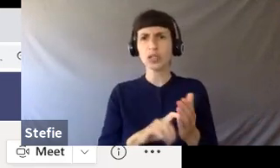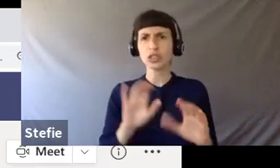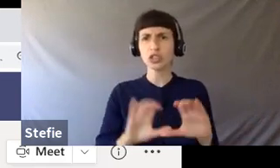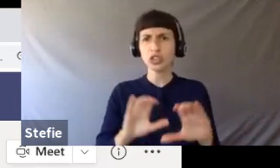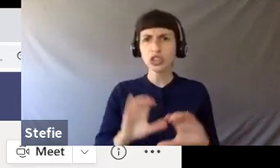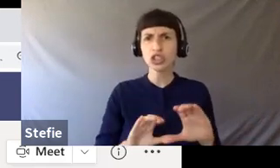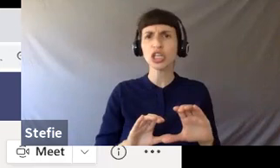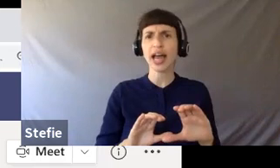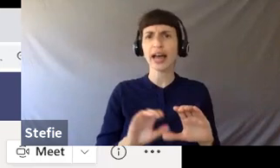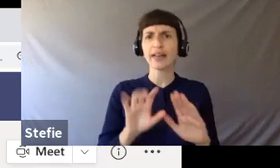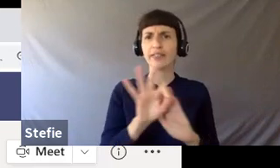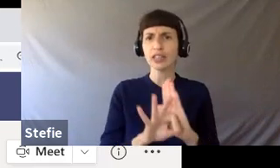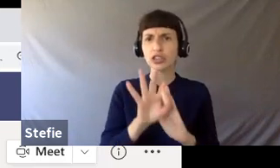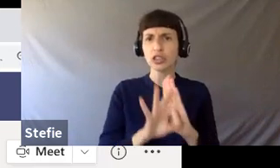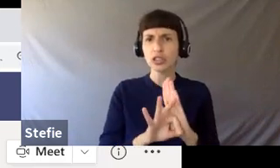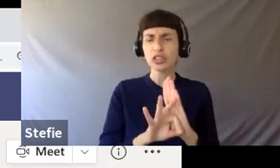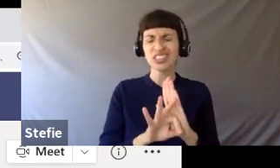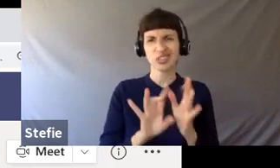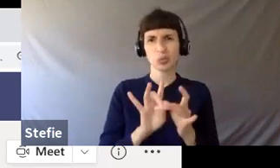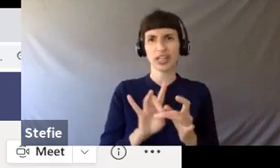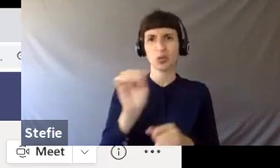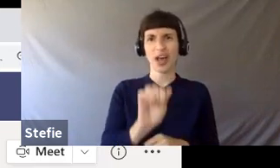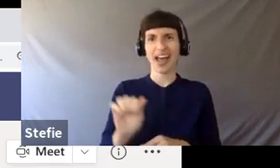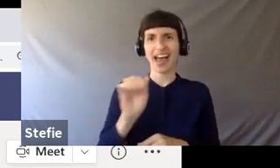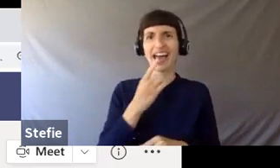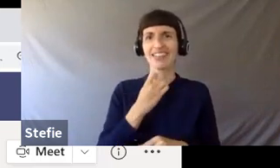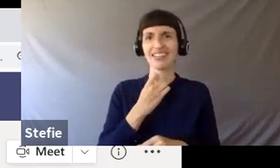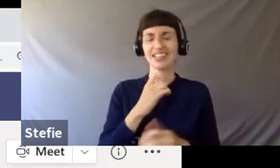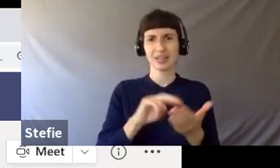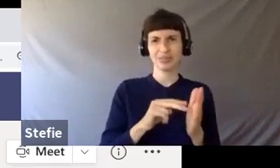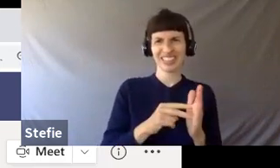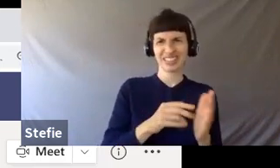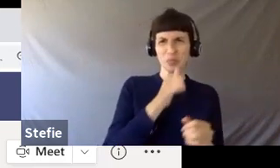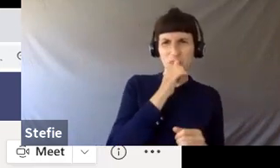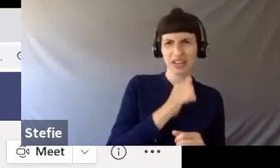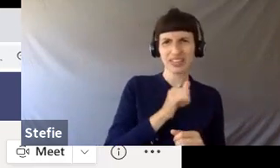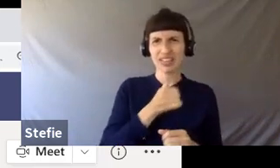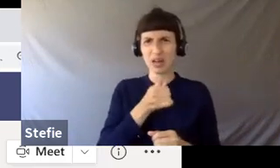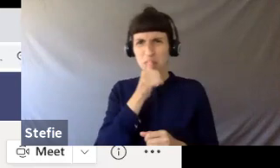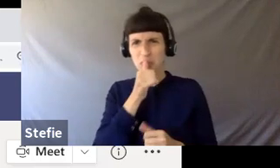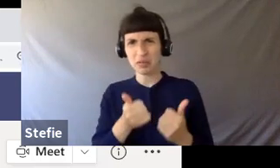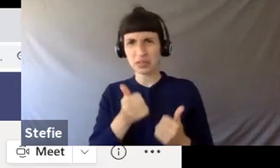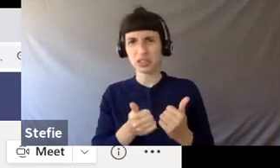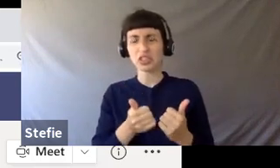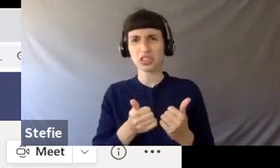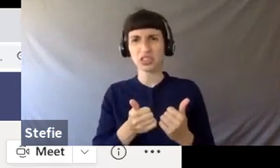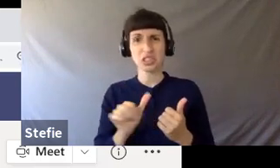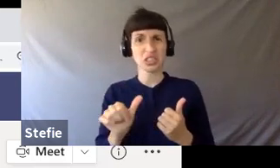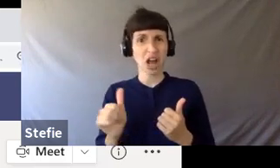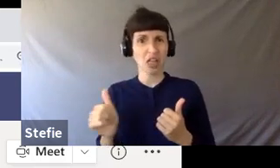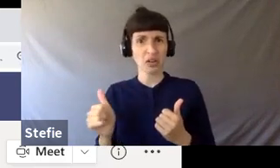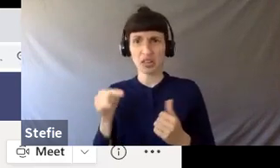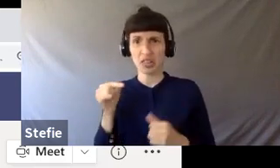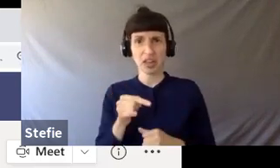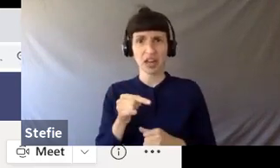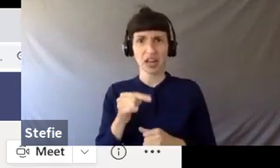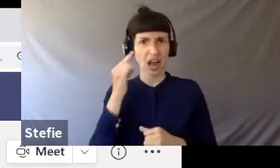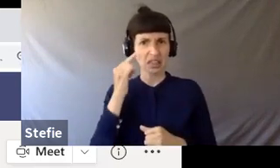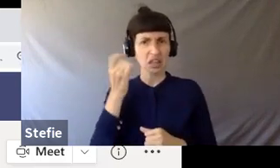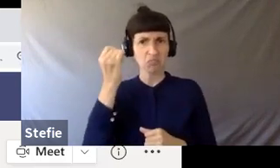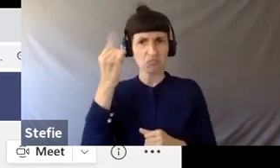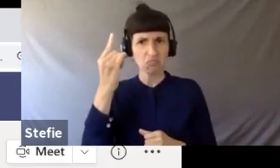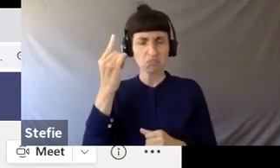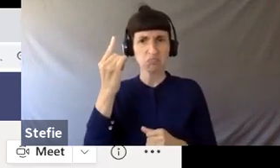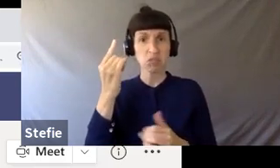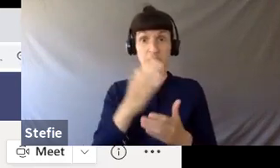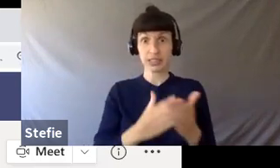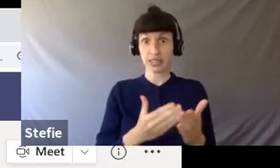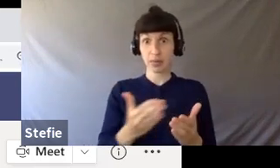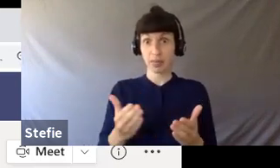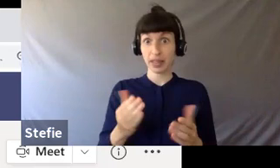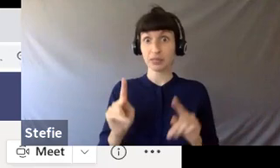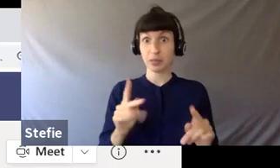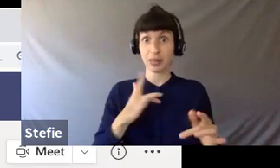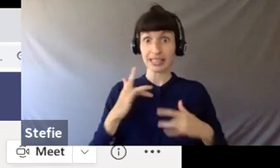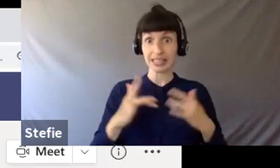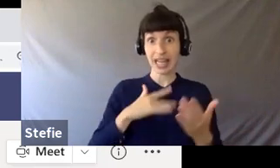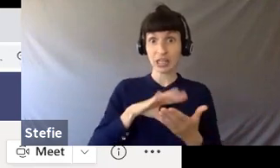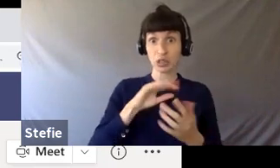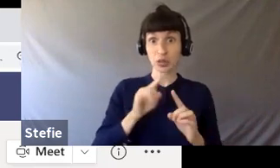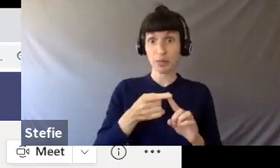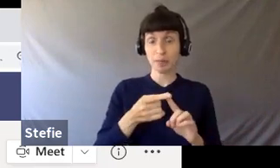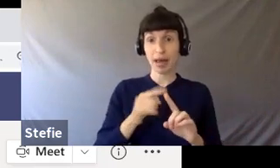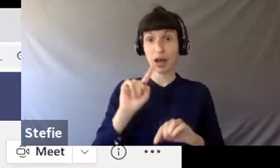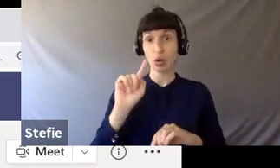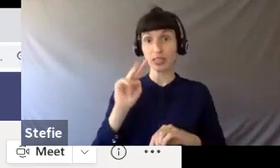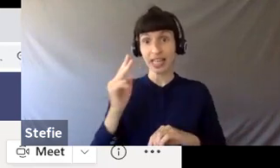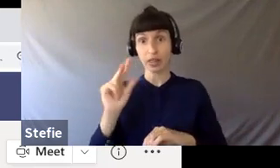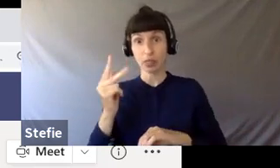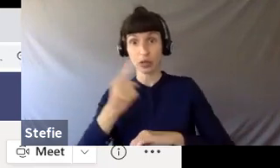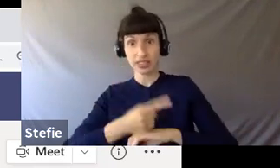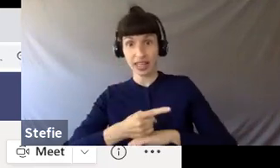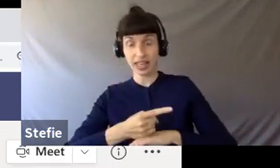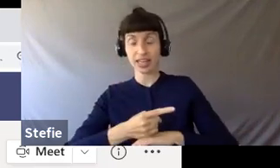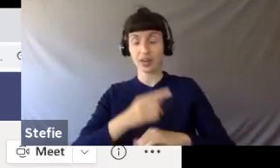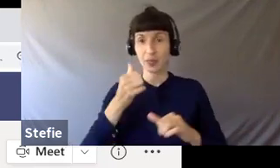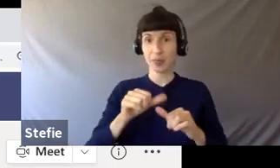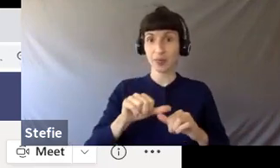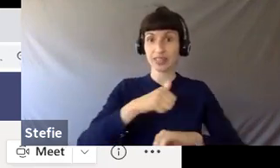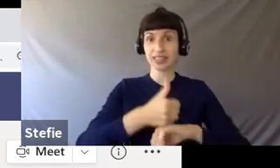JEFF: